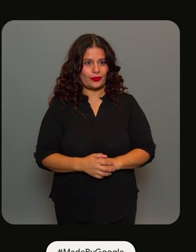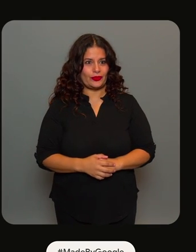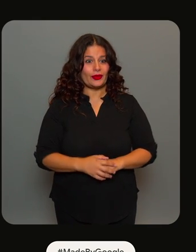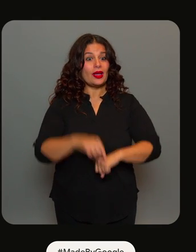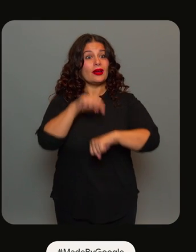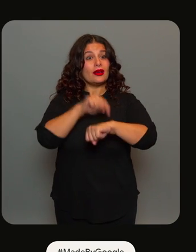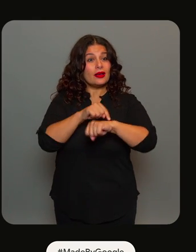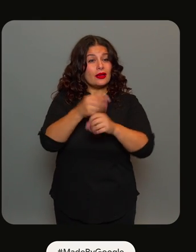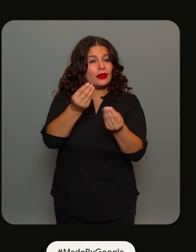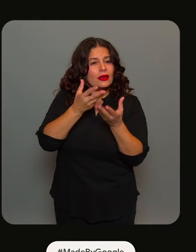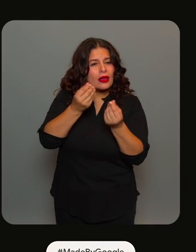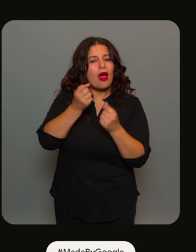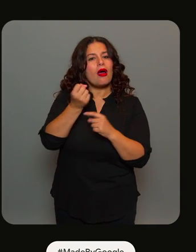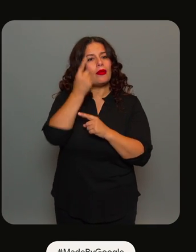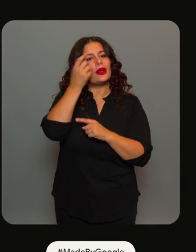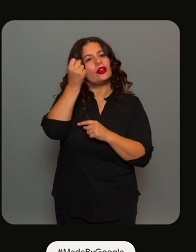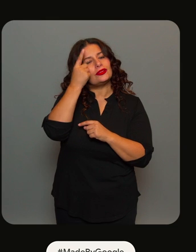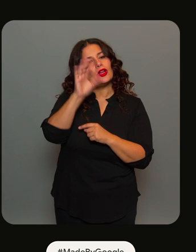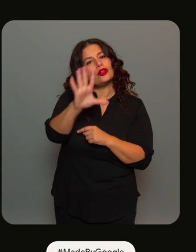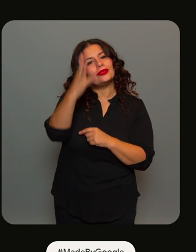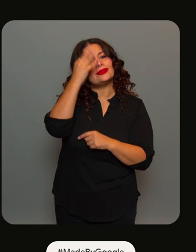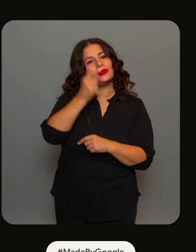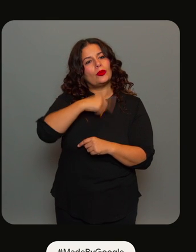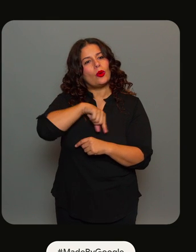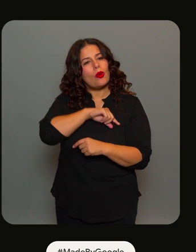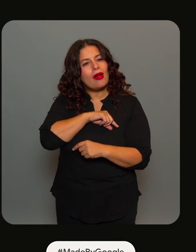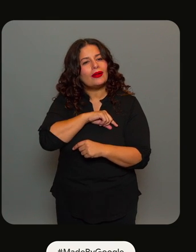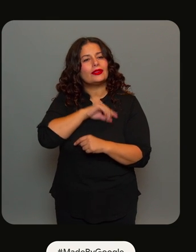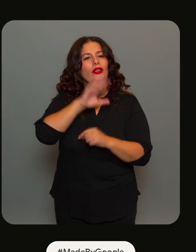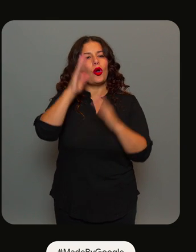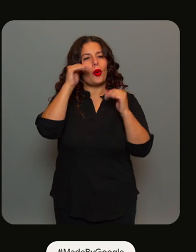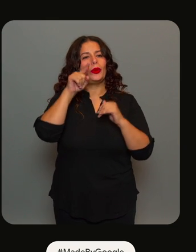healthy habits to get the best rest every night, feel more